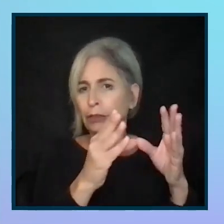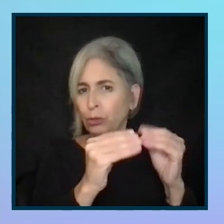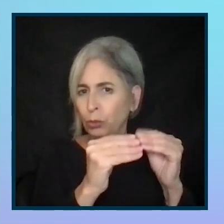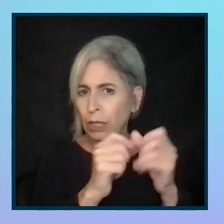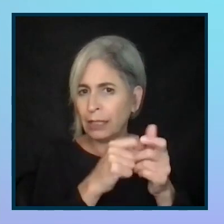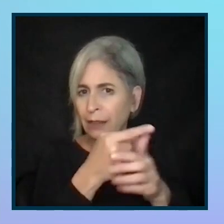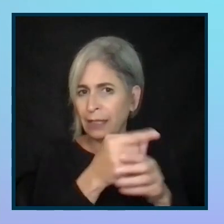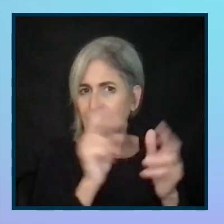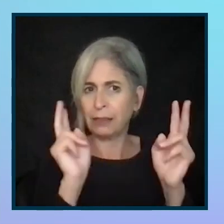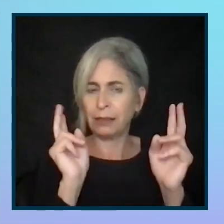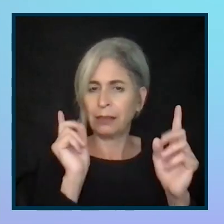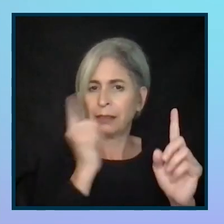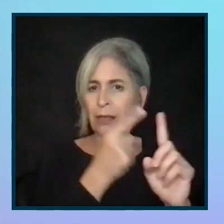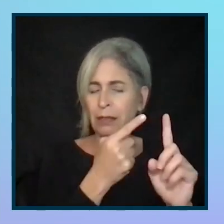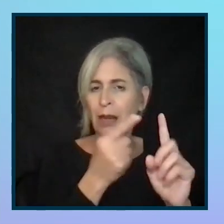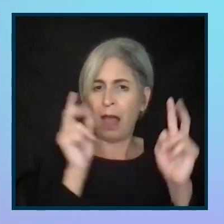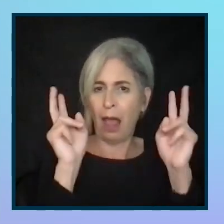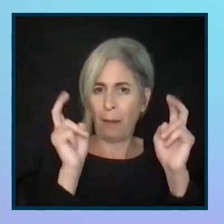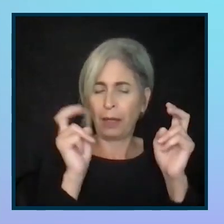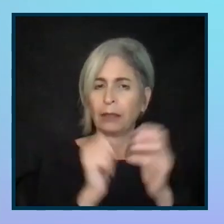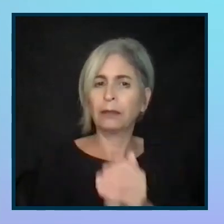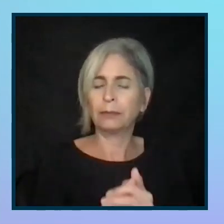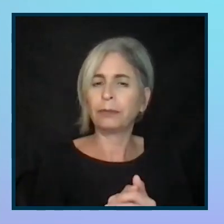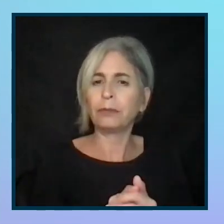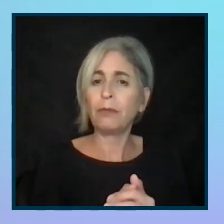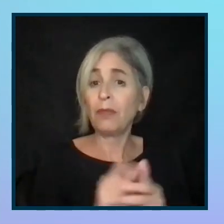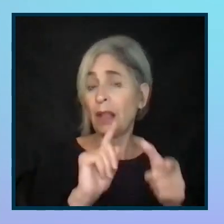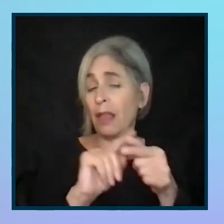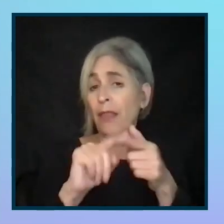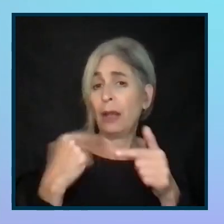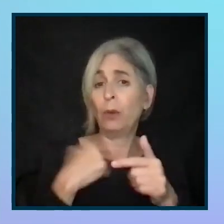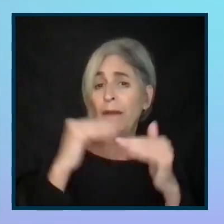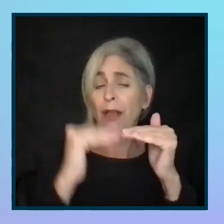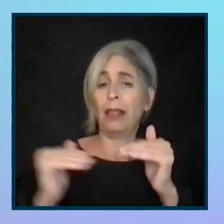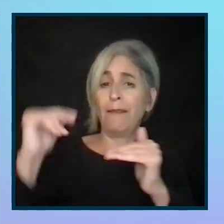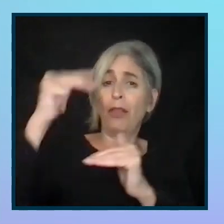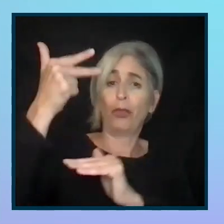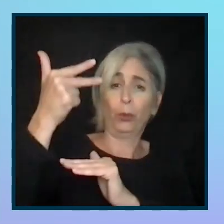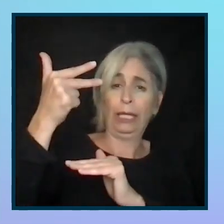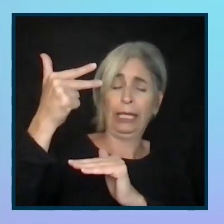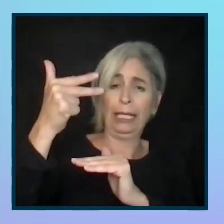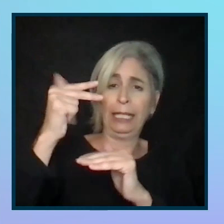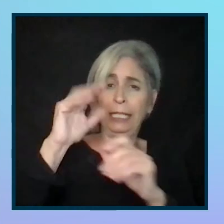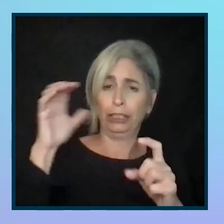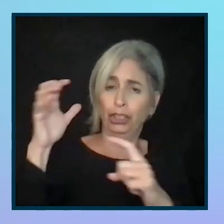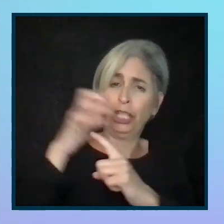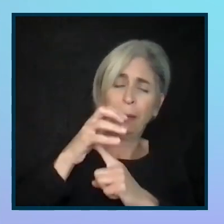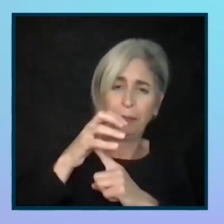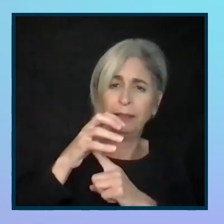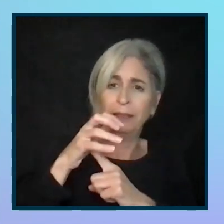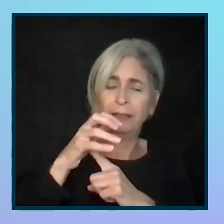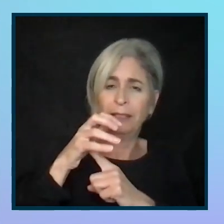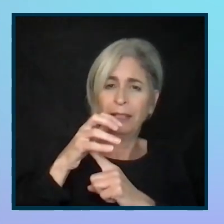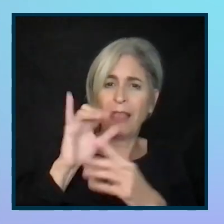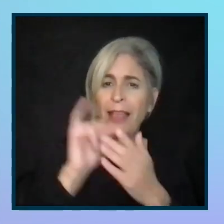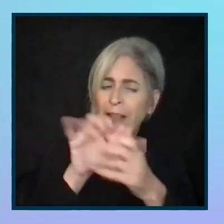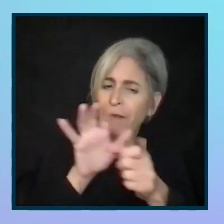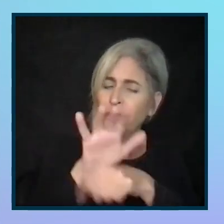of contact and leader within their group. And then we have level three champions where we're making that a full time job.